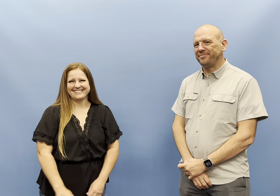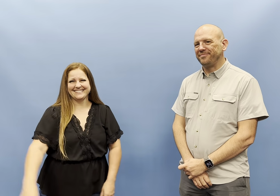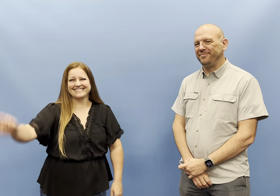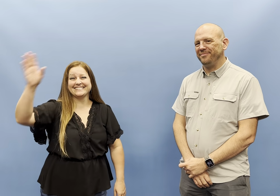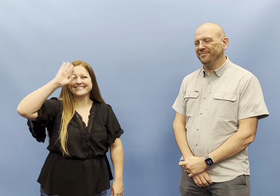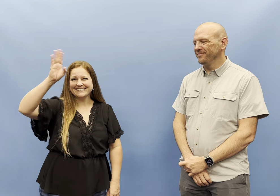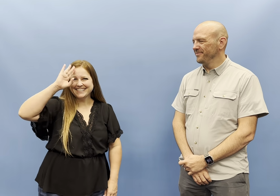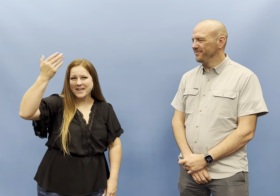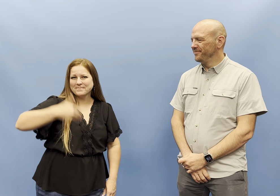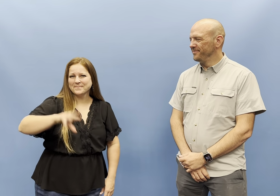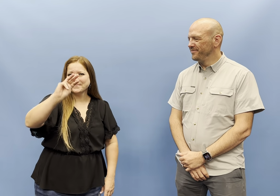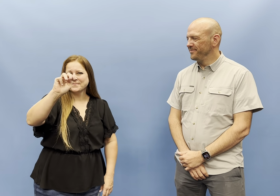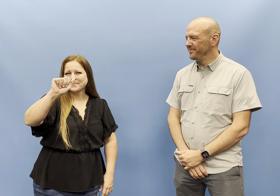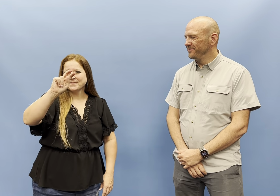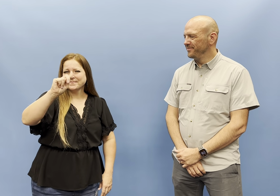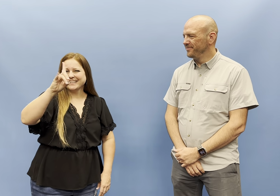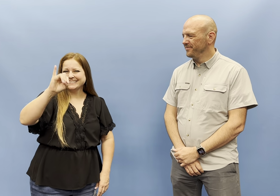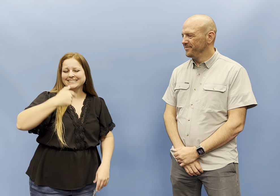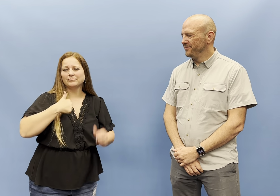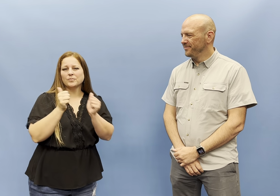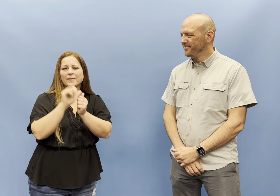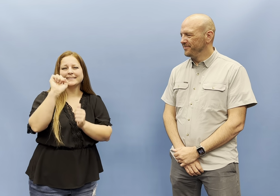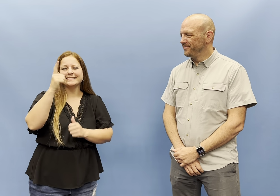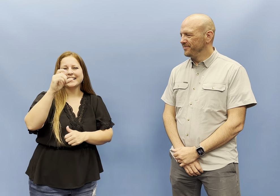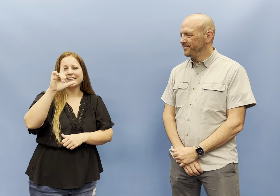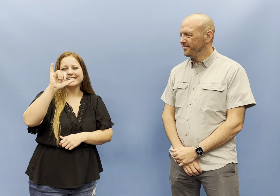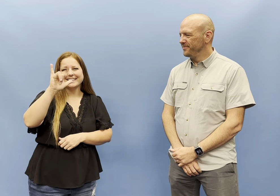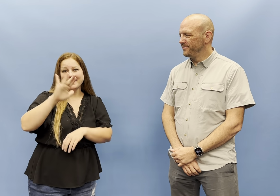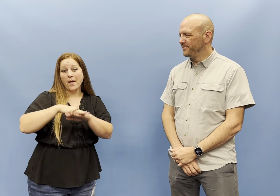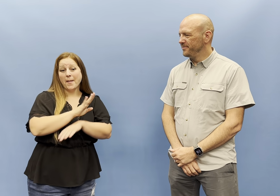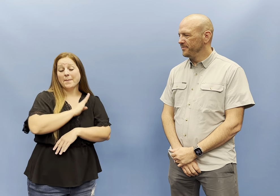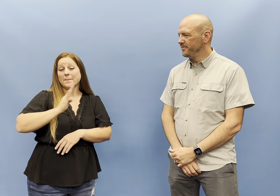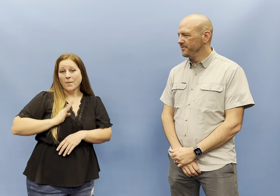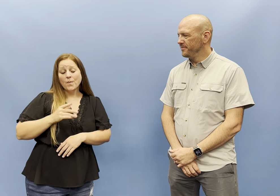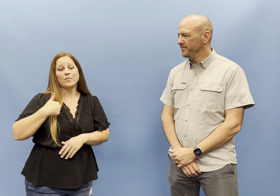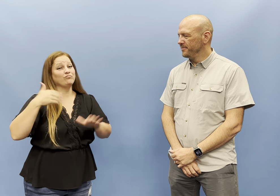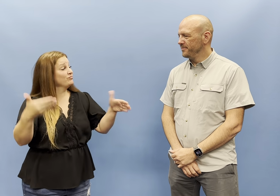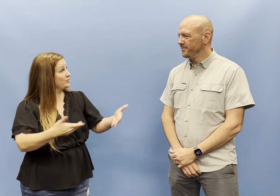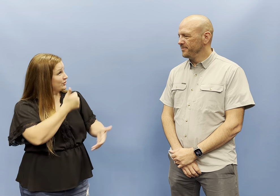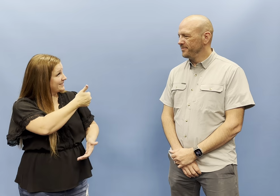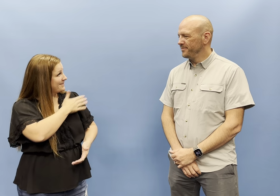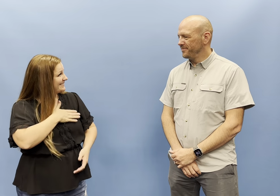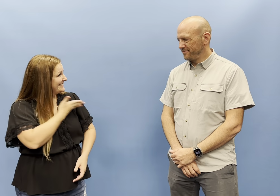Hello! My name is Mandi. I'm with Sego Lily on the board. Introduce yourself, please.